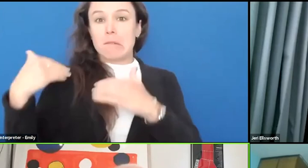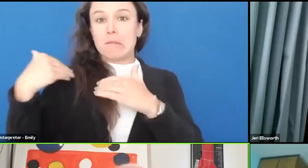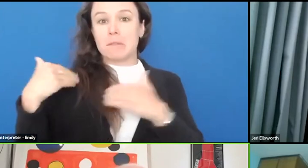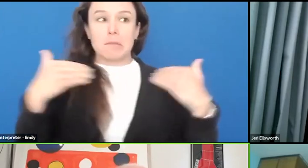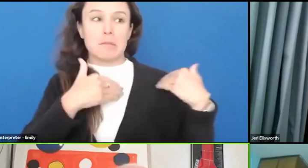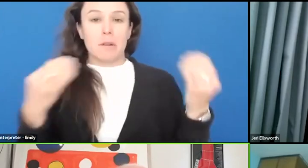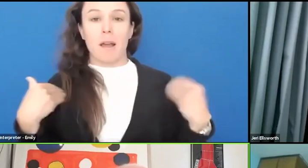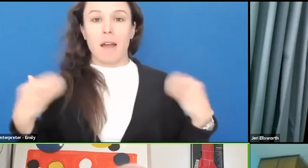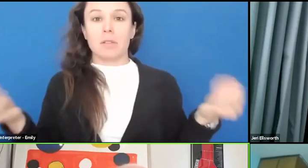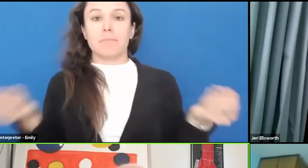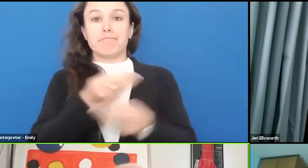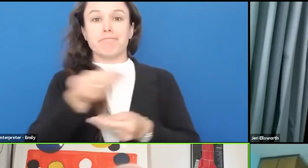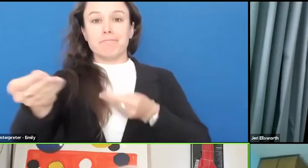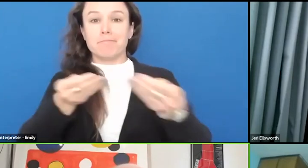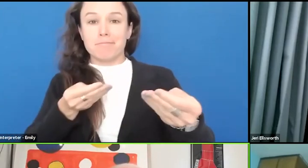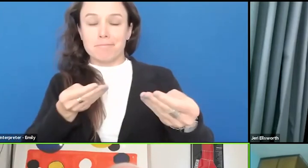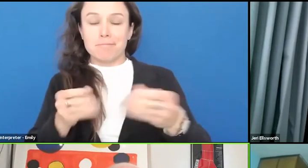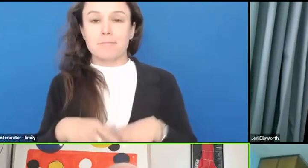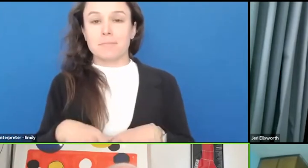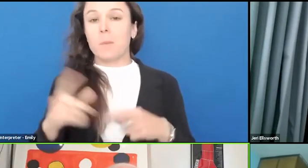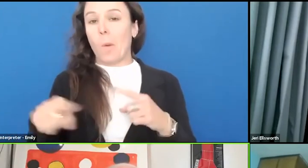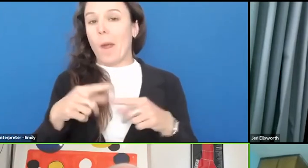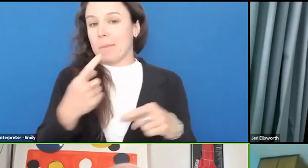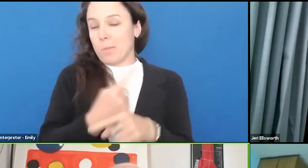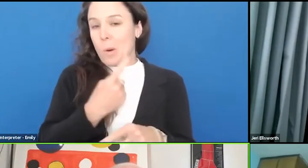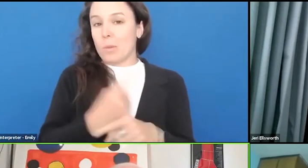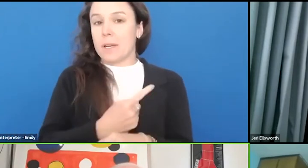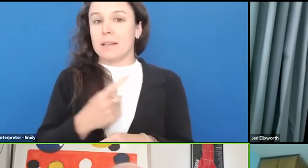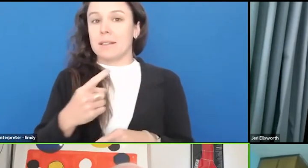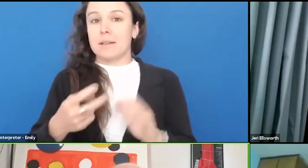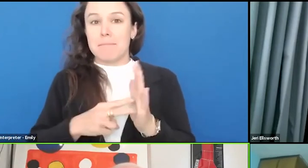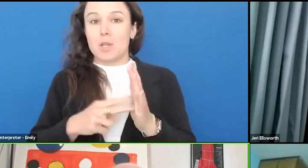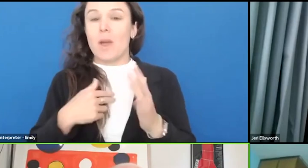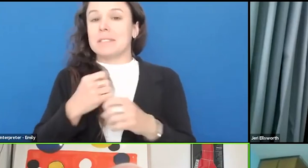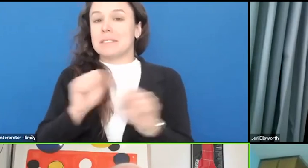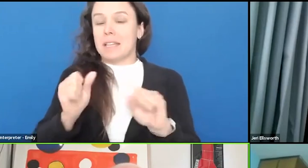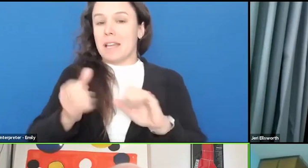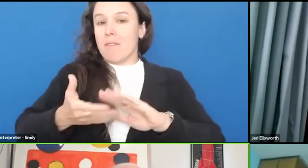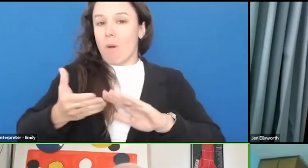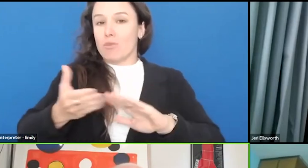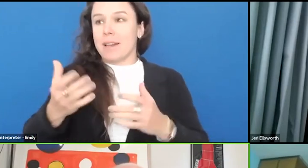other as appropriate, with this notion of a safe operating envelope so that it won't do something